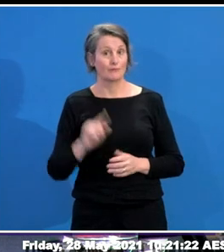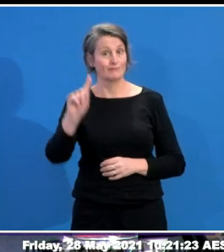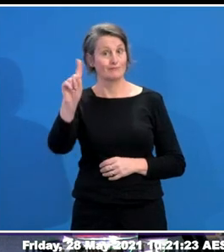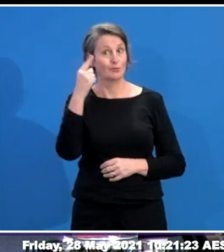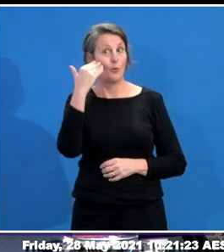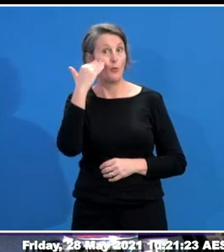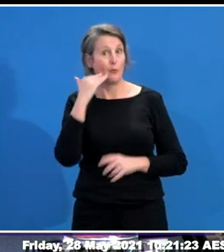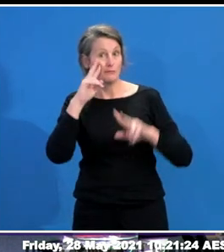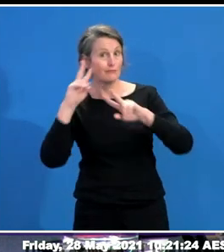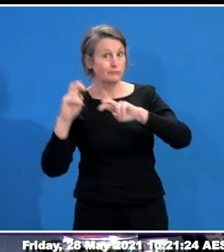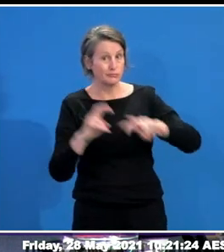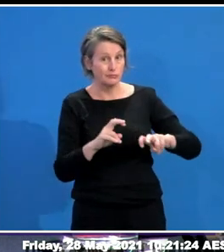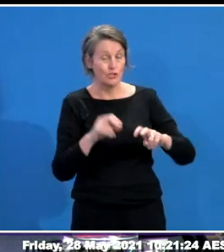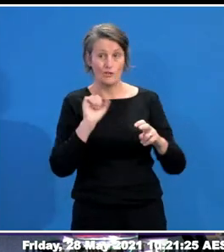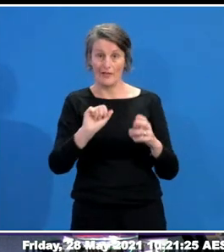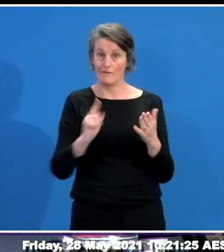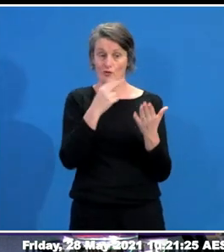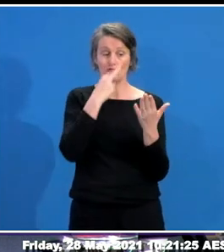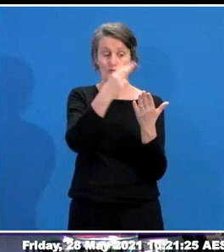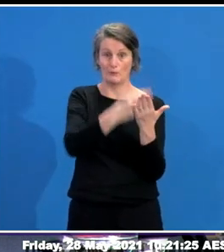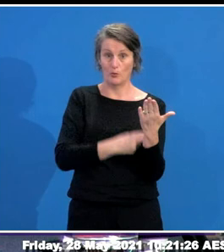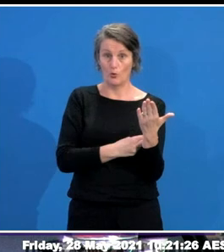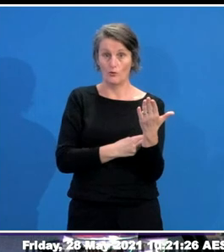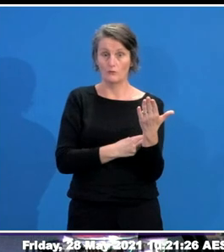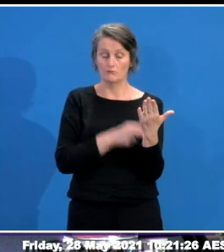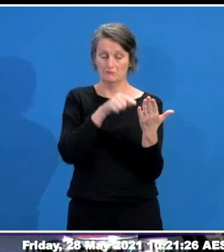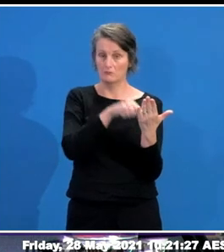earlier in the week, was to review the anonymous complaint received by